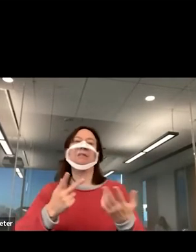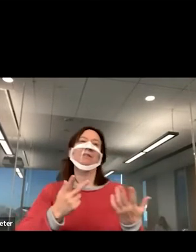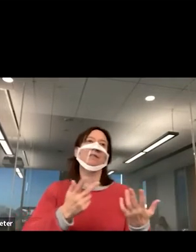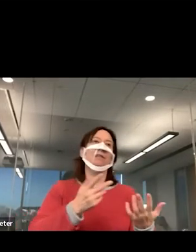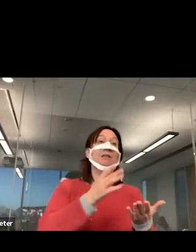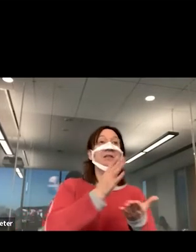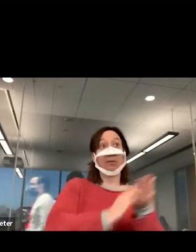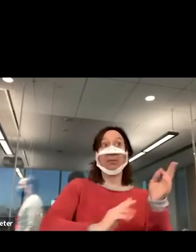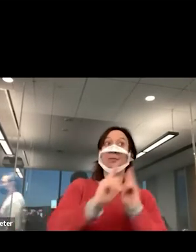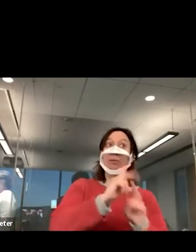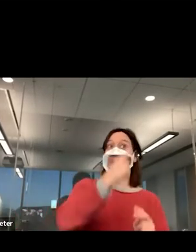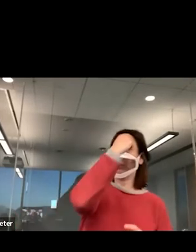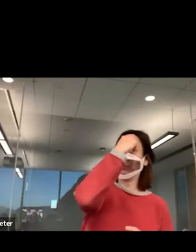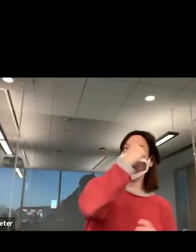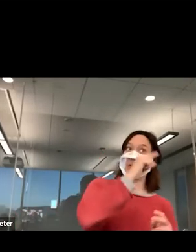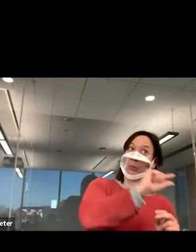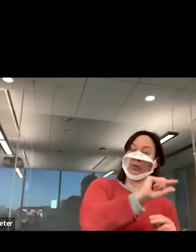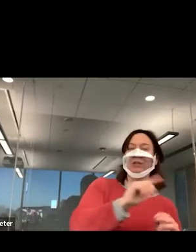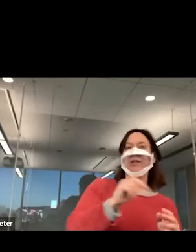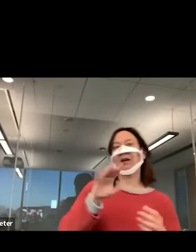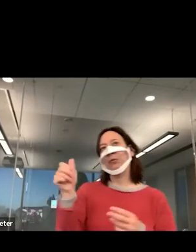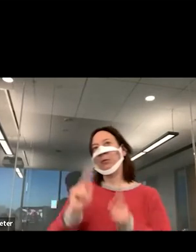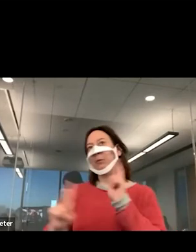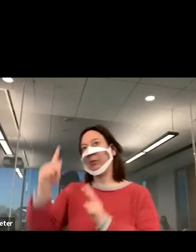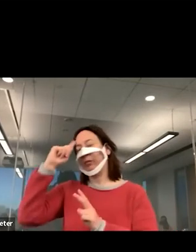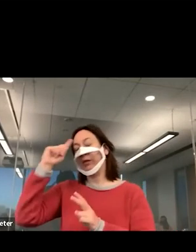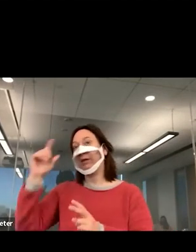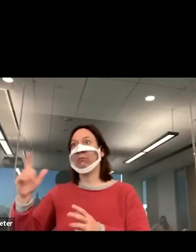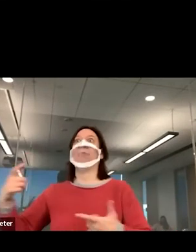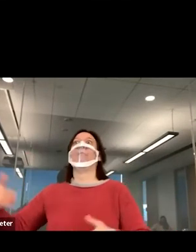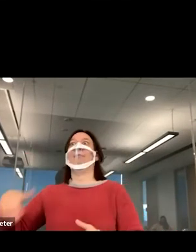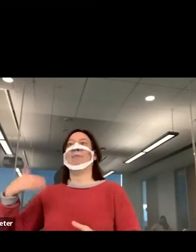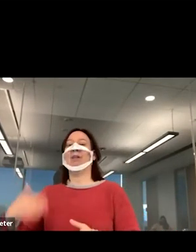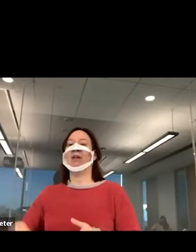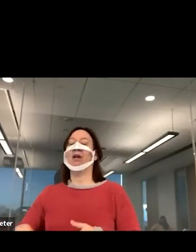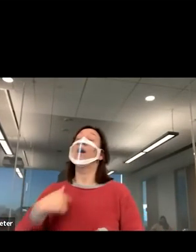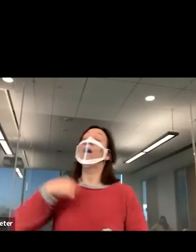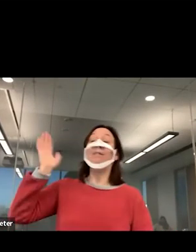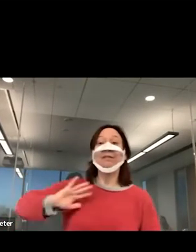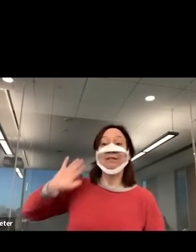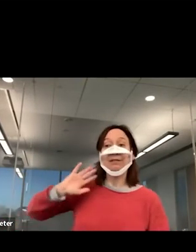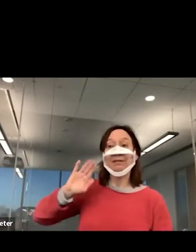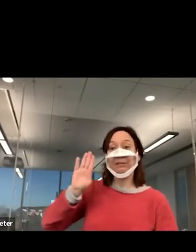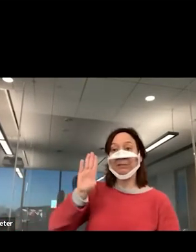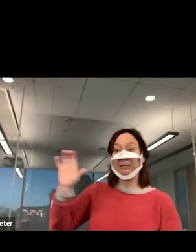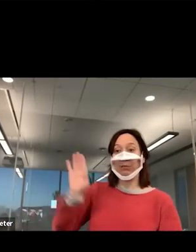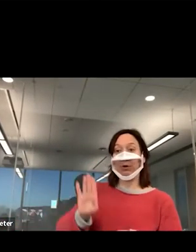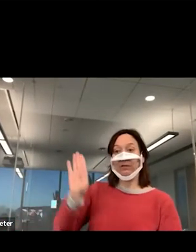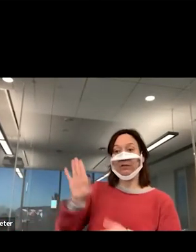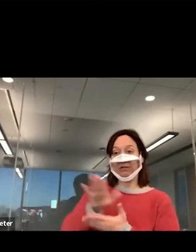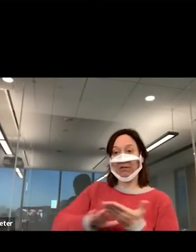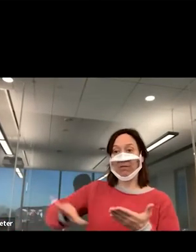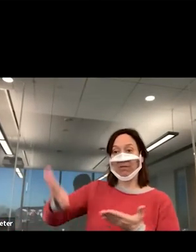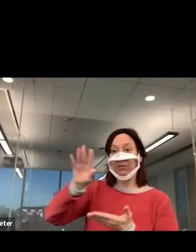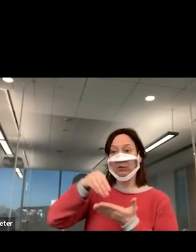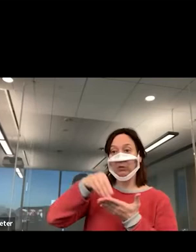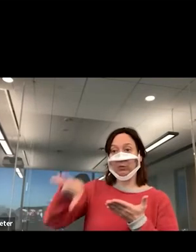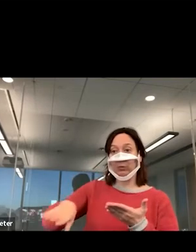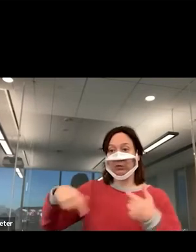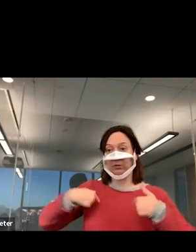joyous things that happened to me i was a student at bc and we did i was in the um legal assistance